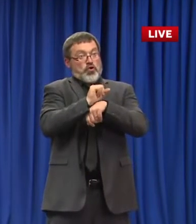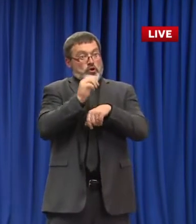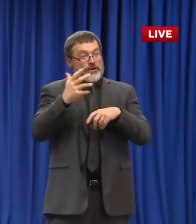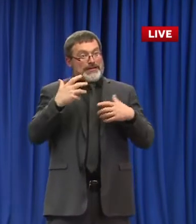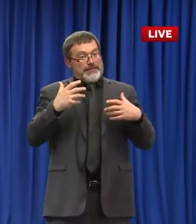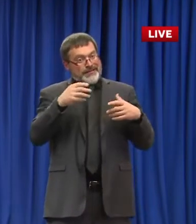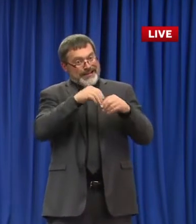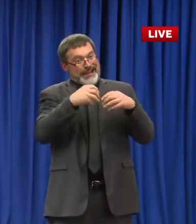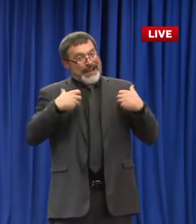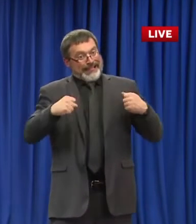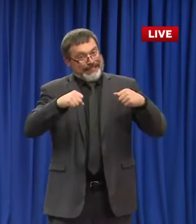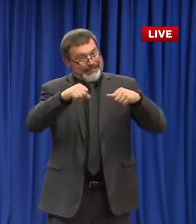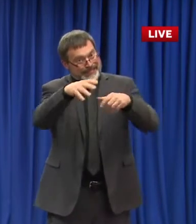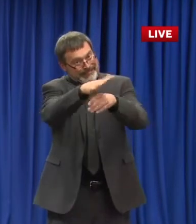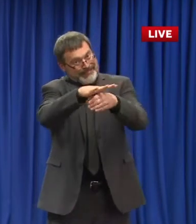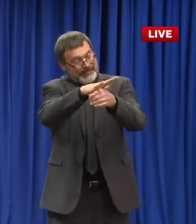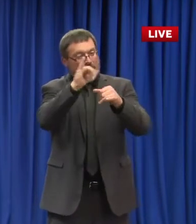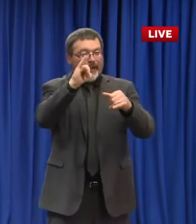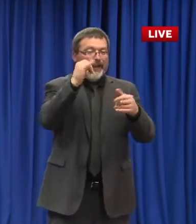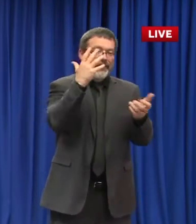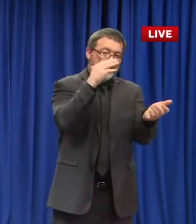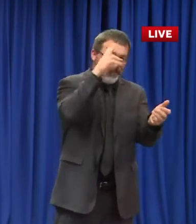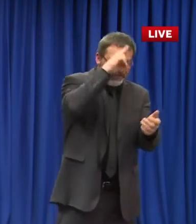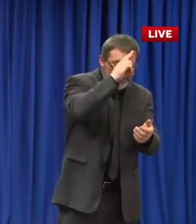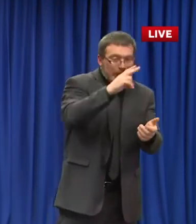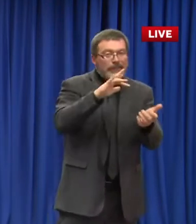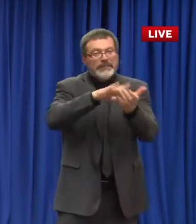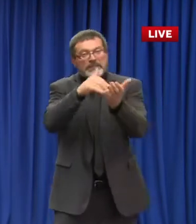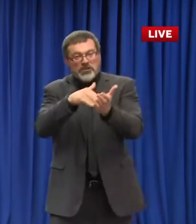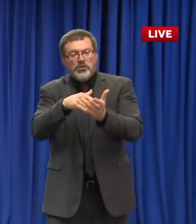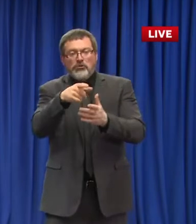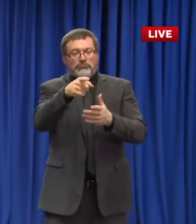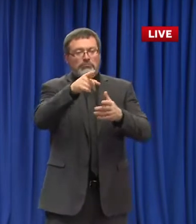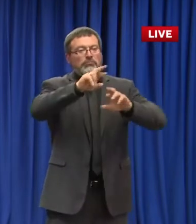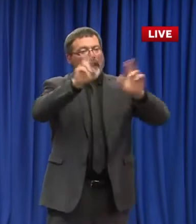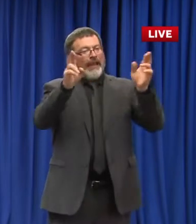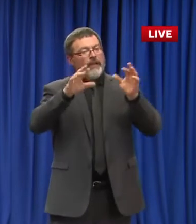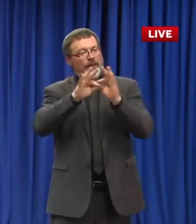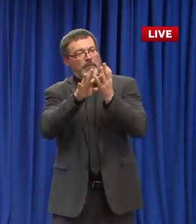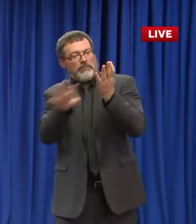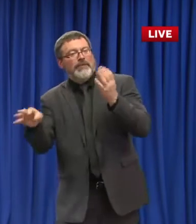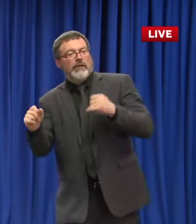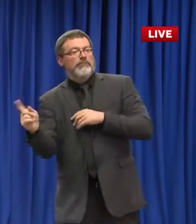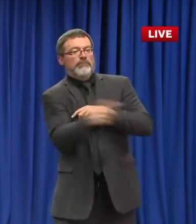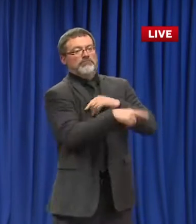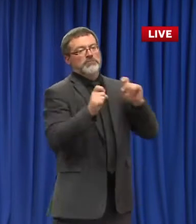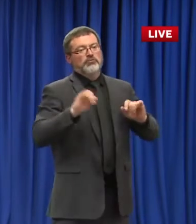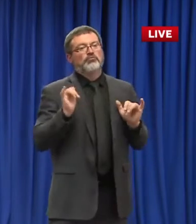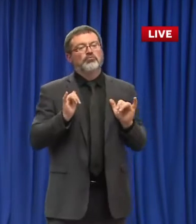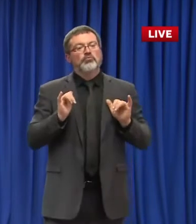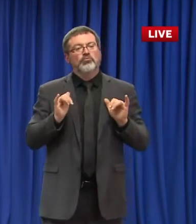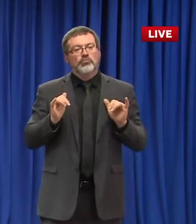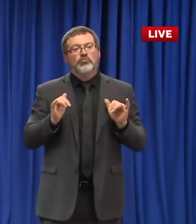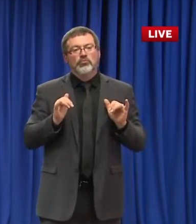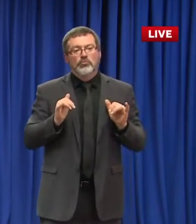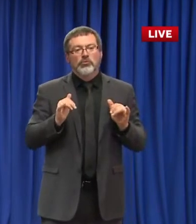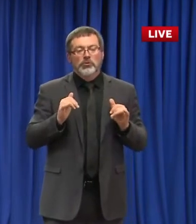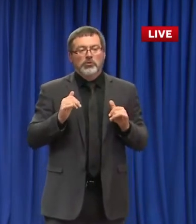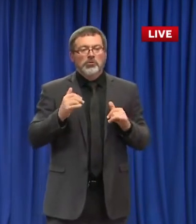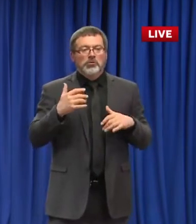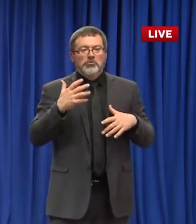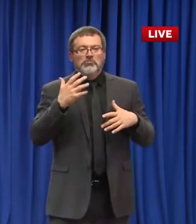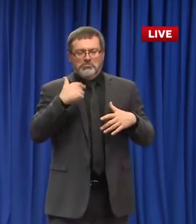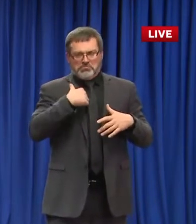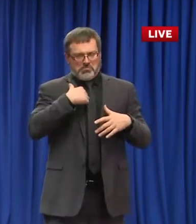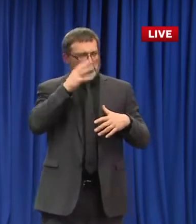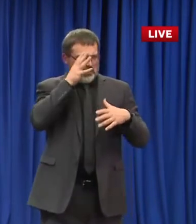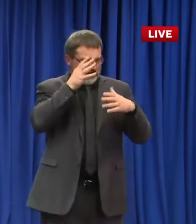WE WILL HAVE SOME ADDITIONAL GUIDANCE TO HELP OUR BUSINESS PARTNERS AS THEY AS THEY GET BACK TO WORK AND WE SEE MORE MORE TYPES OF BUSINESSES REOPEN.